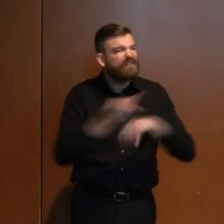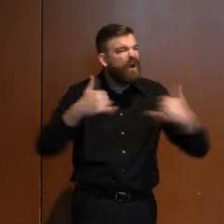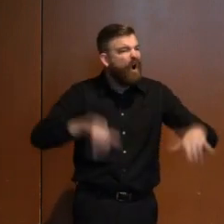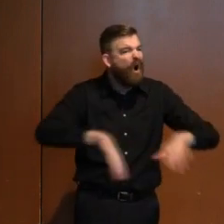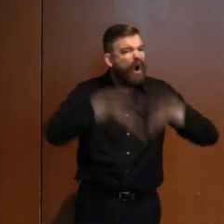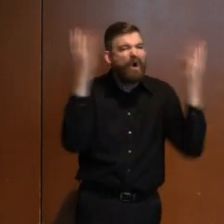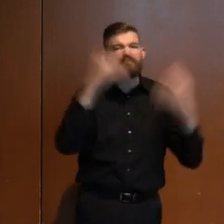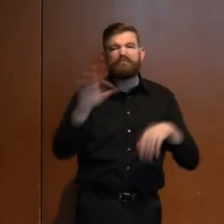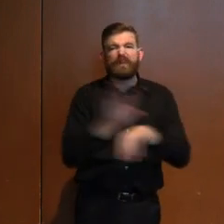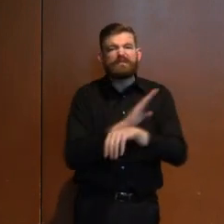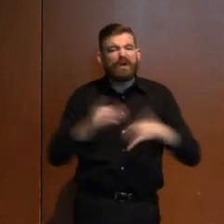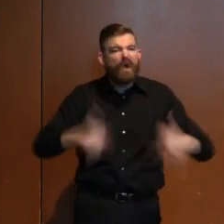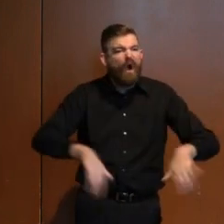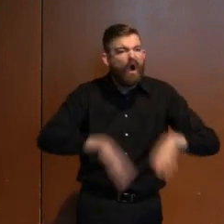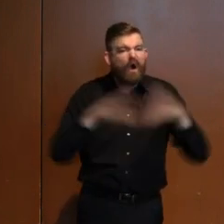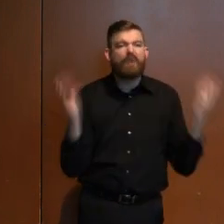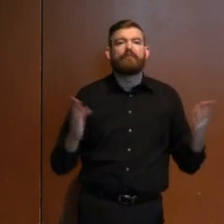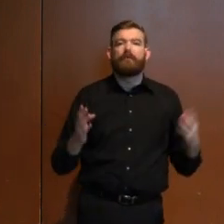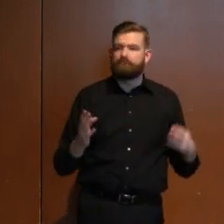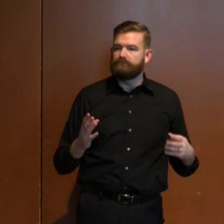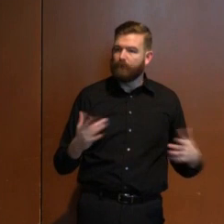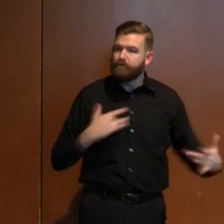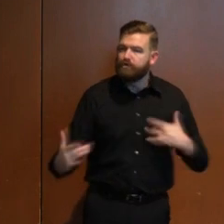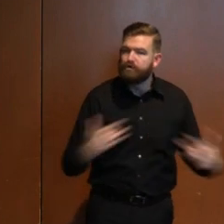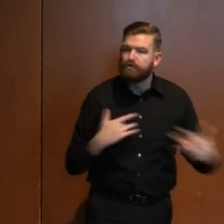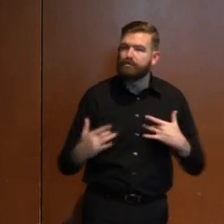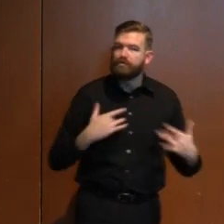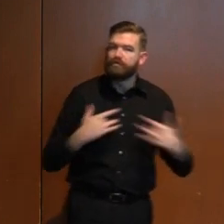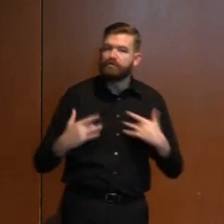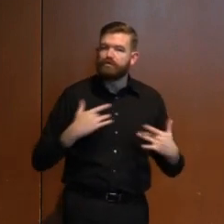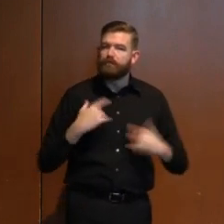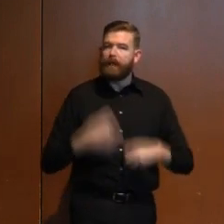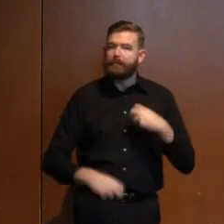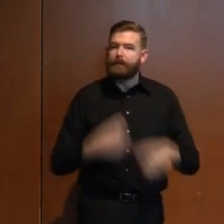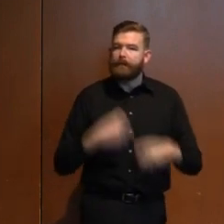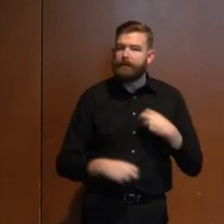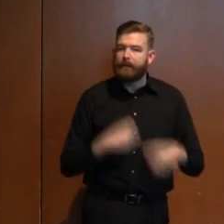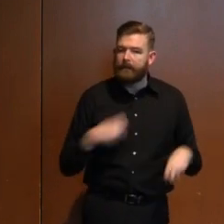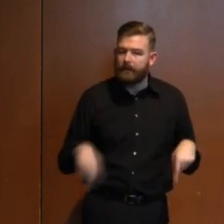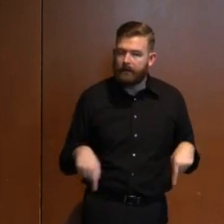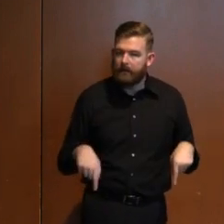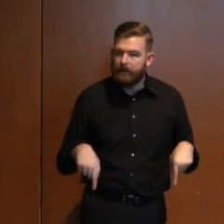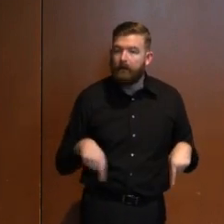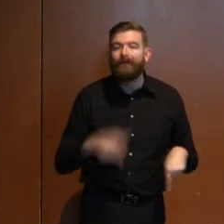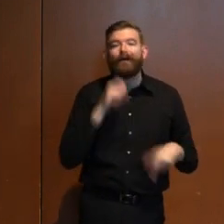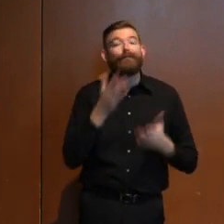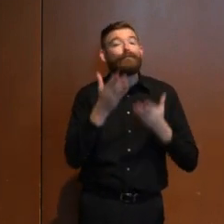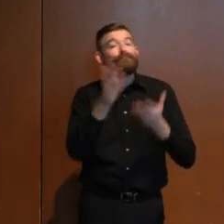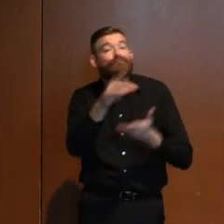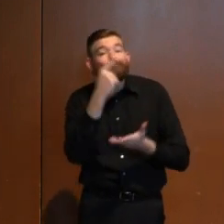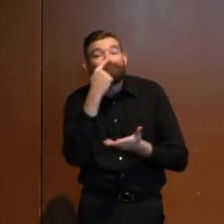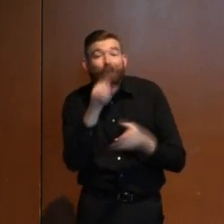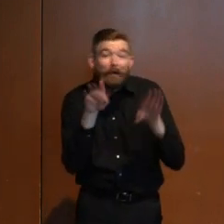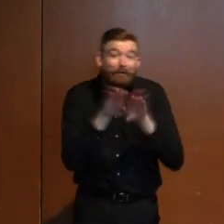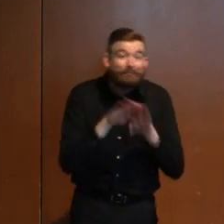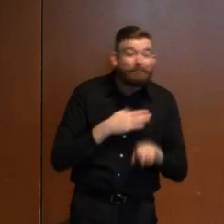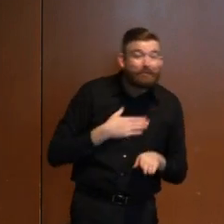SUCH A SHORT PERIOD OF TIME IT CRASHED THE SYSTEM. PUTTING ASIDE CONCERNS WITH OUR SYSTEM THAT WE GOT SO MANY COMPLAINTS IS A CONCERN AND PROBLEM.